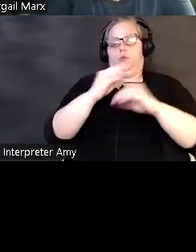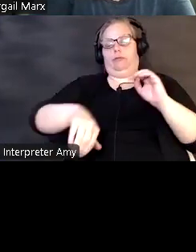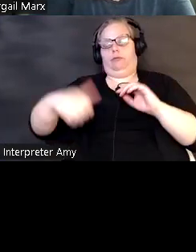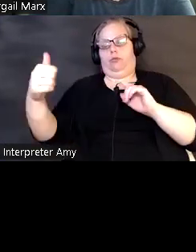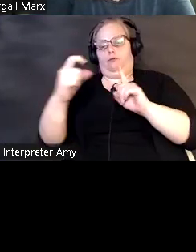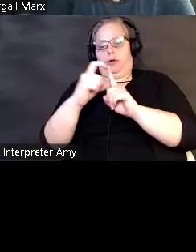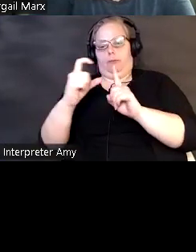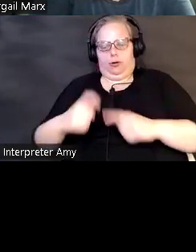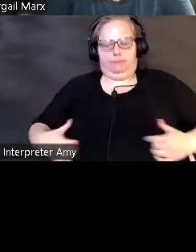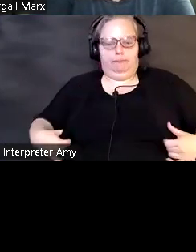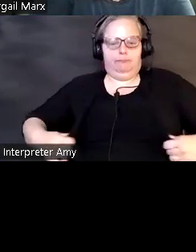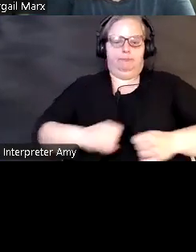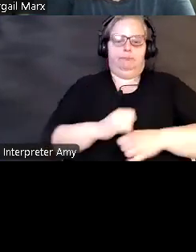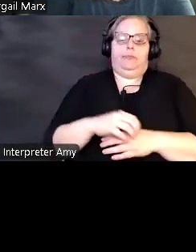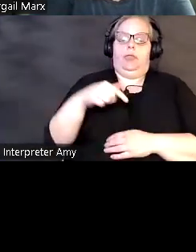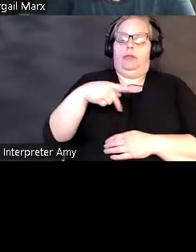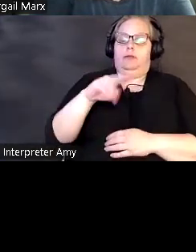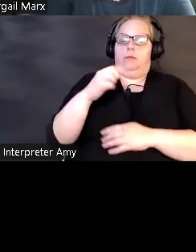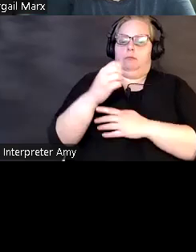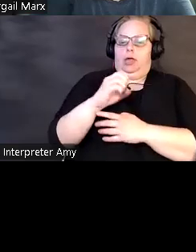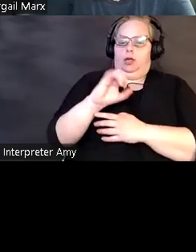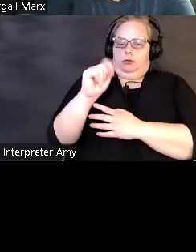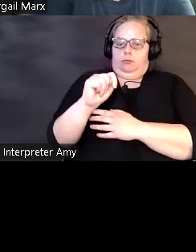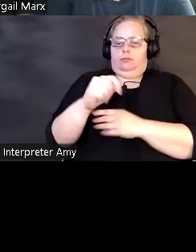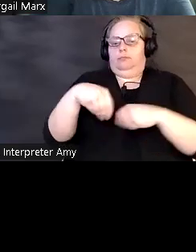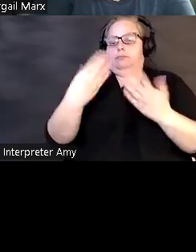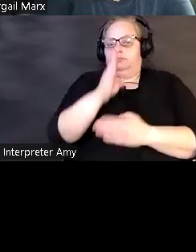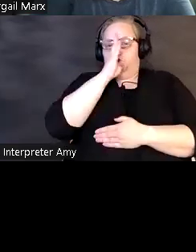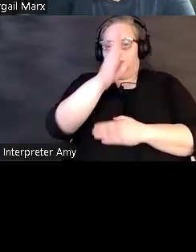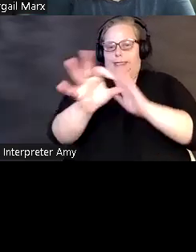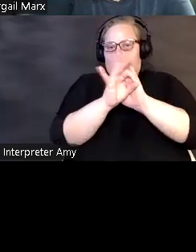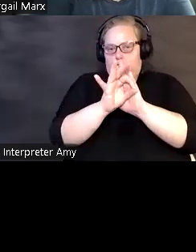This page also offers direct selection and a key guard.